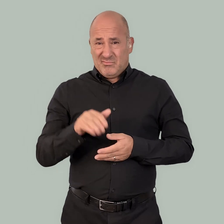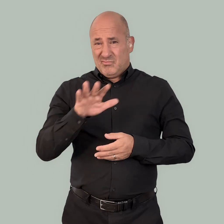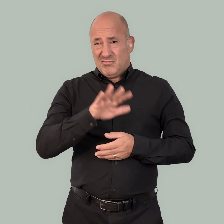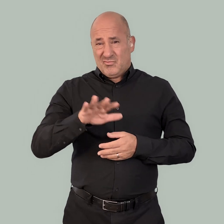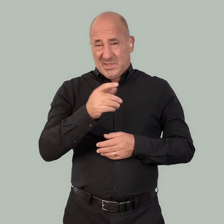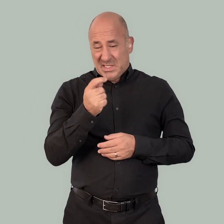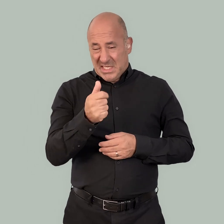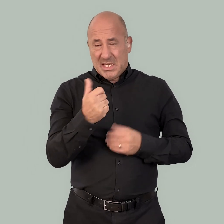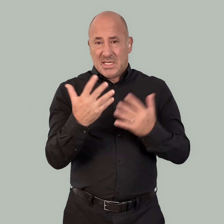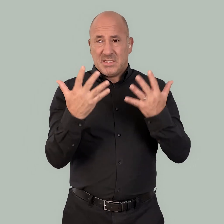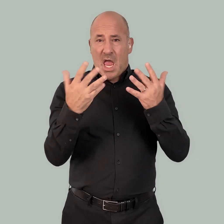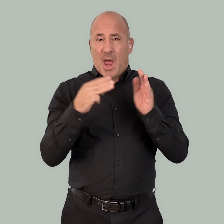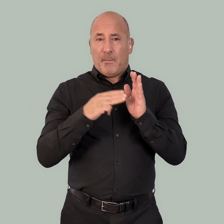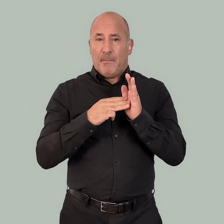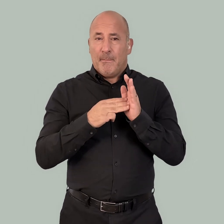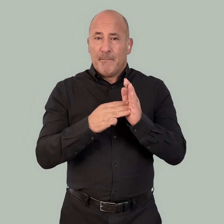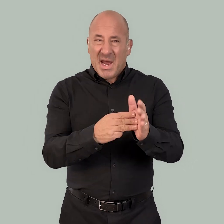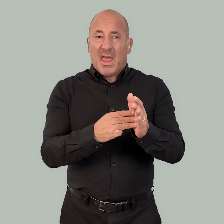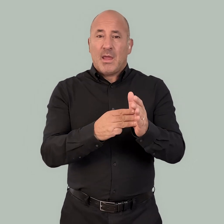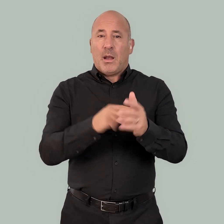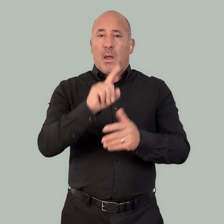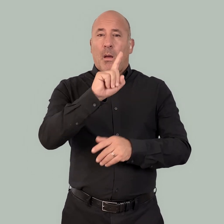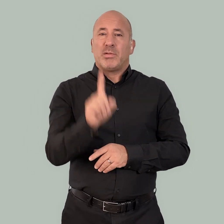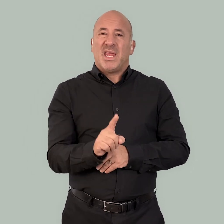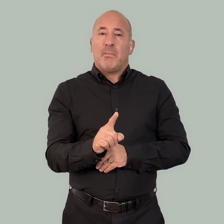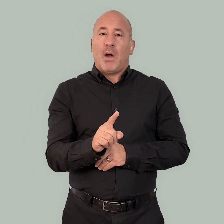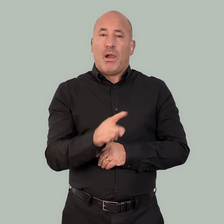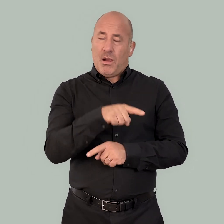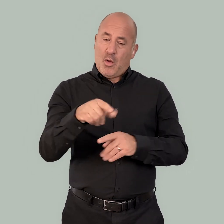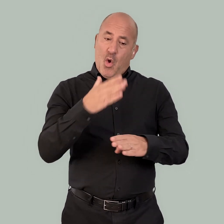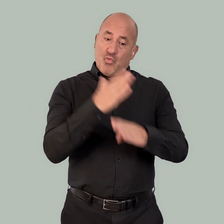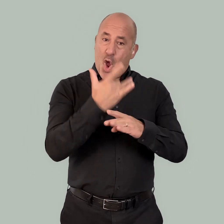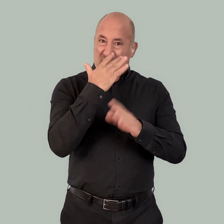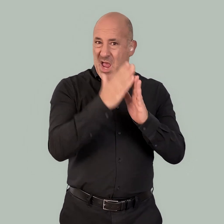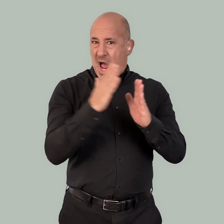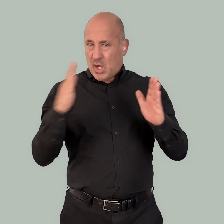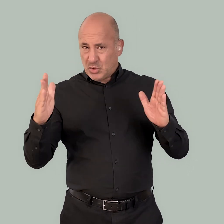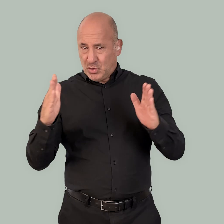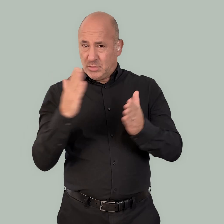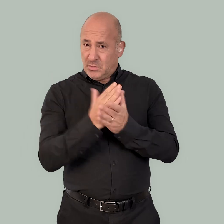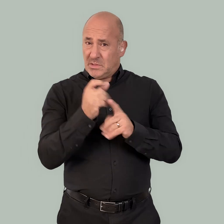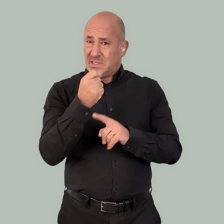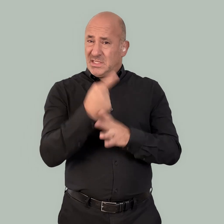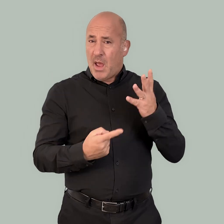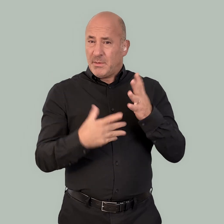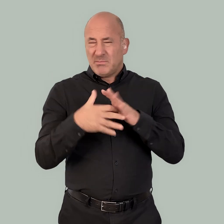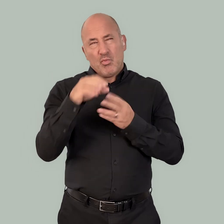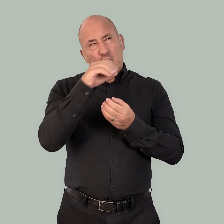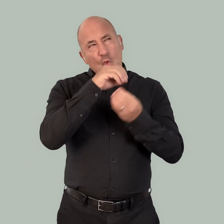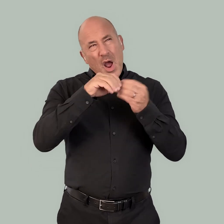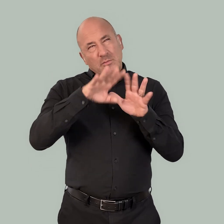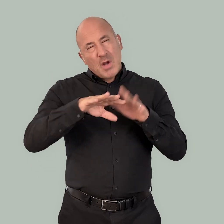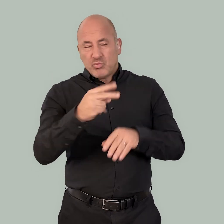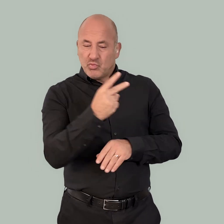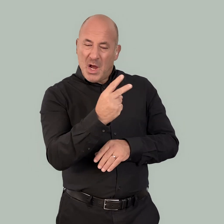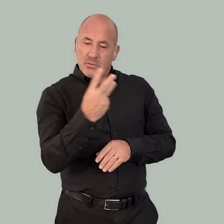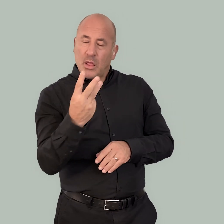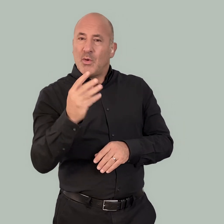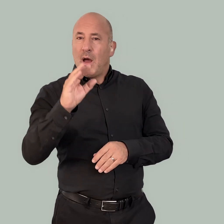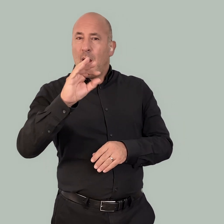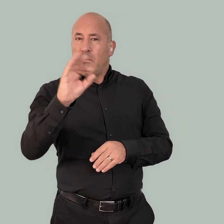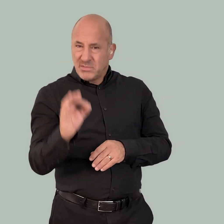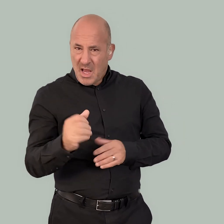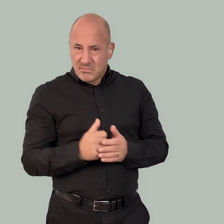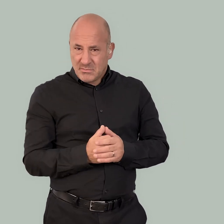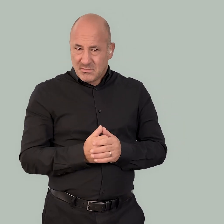Close to 10 million working-age people are disabled (23%),